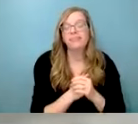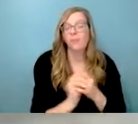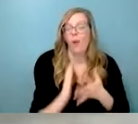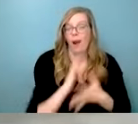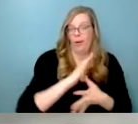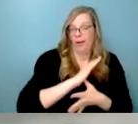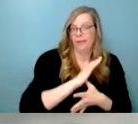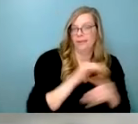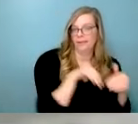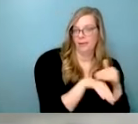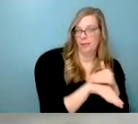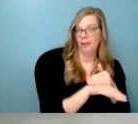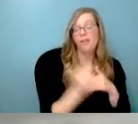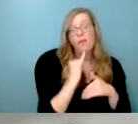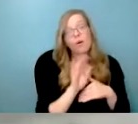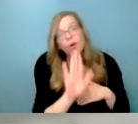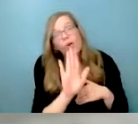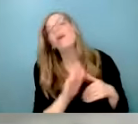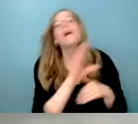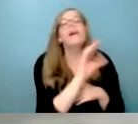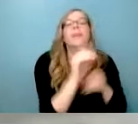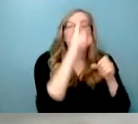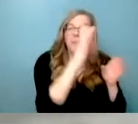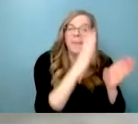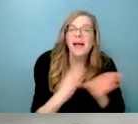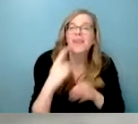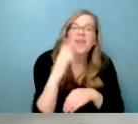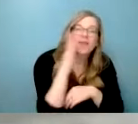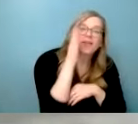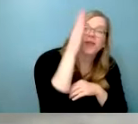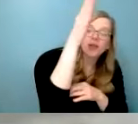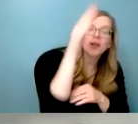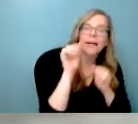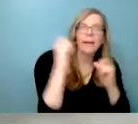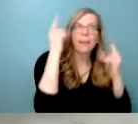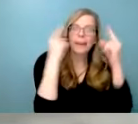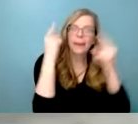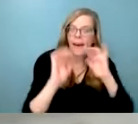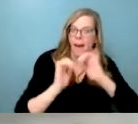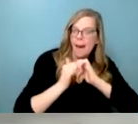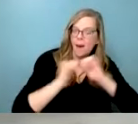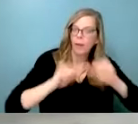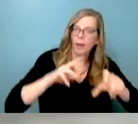and strategic planning and integrate your accessibility plan into quarterly or annual